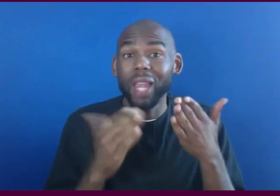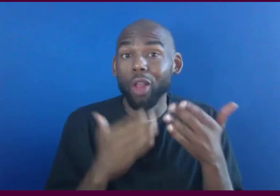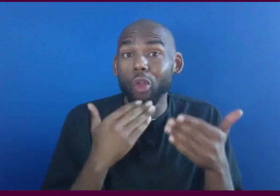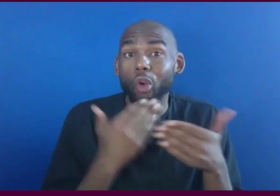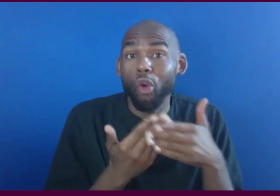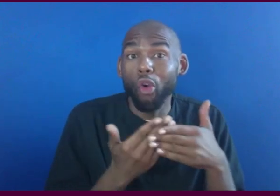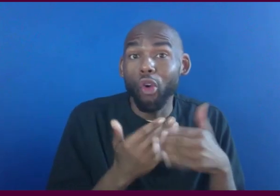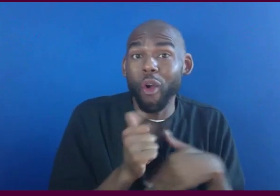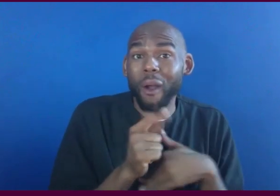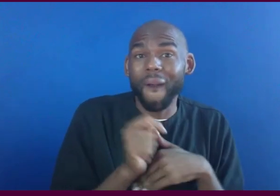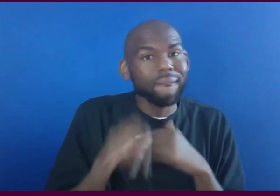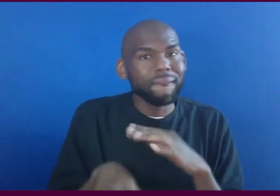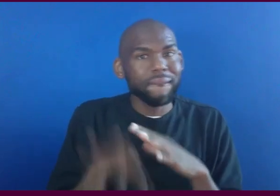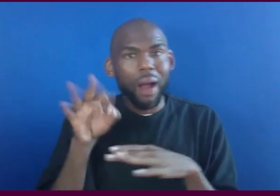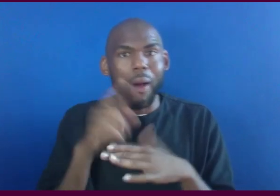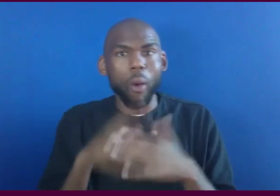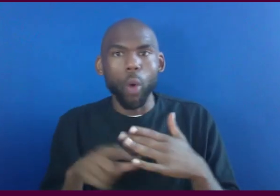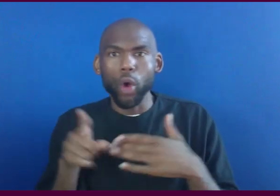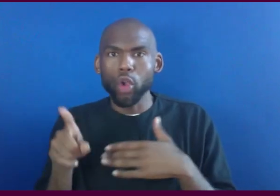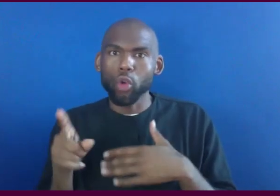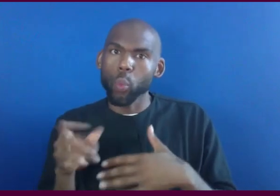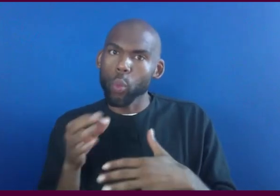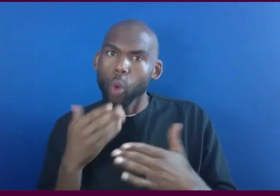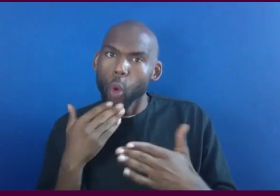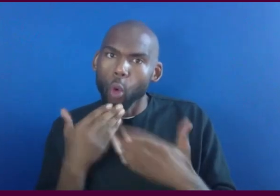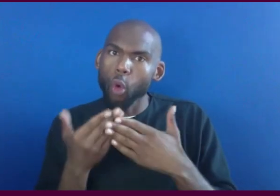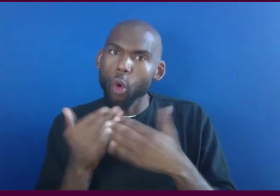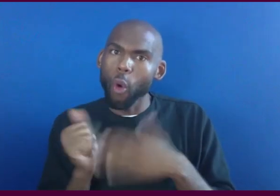good at. Find what you're good at.